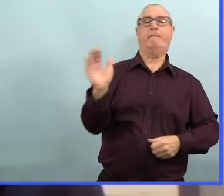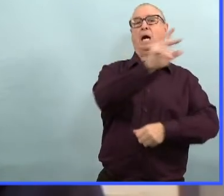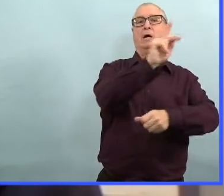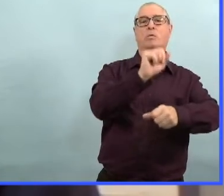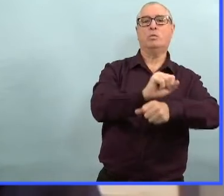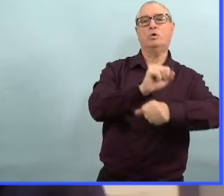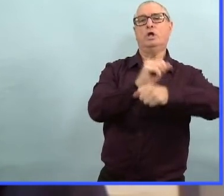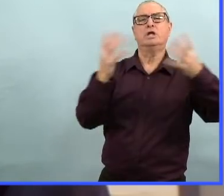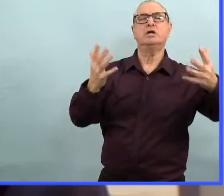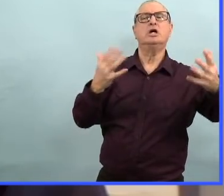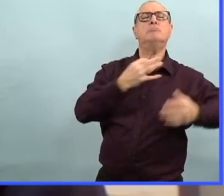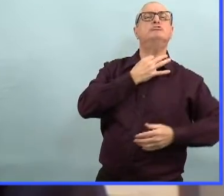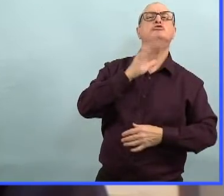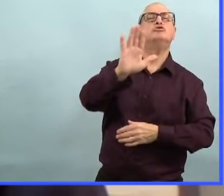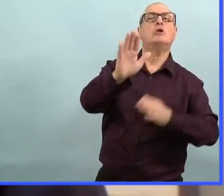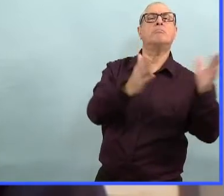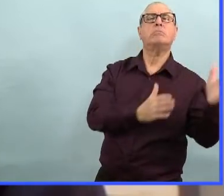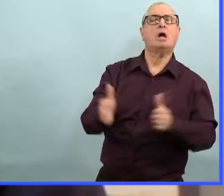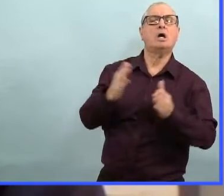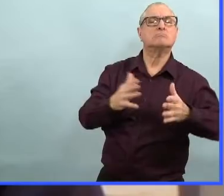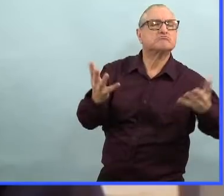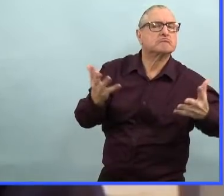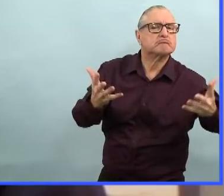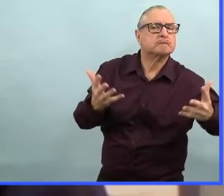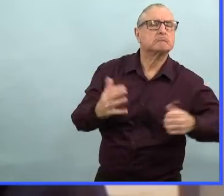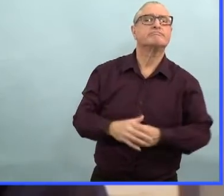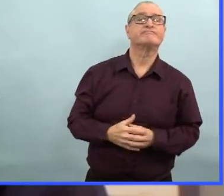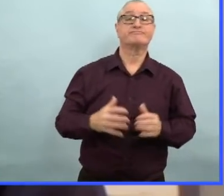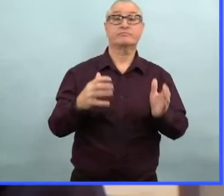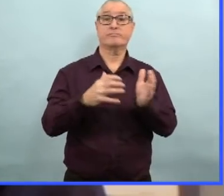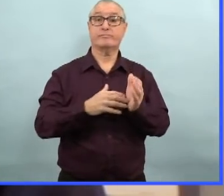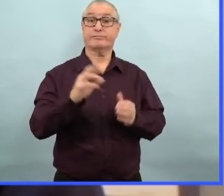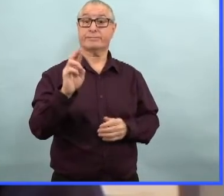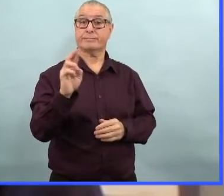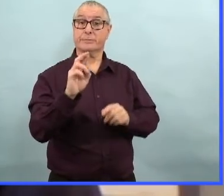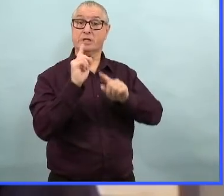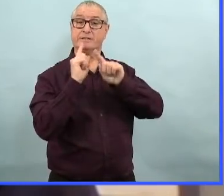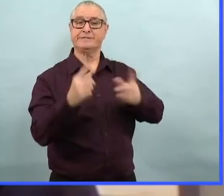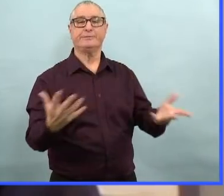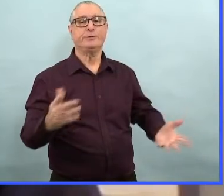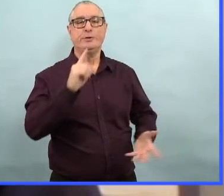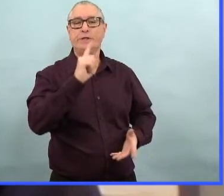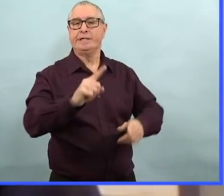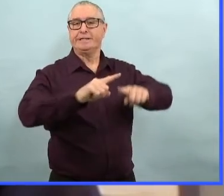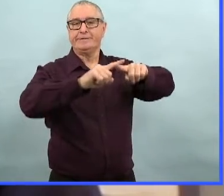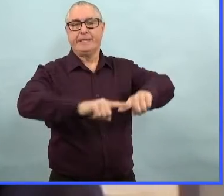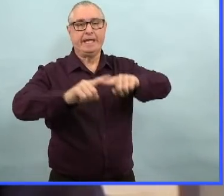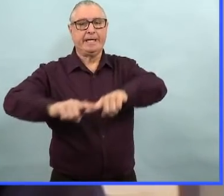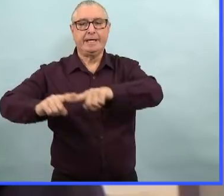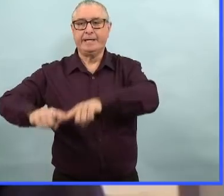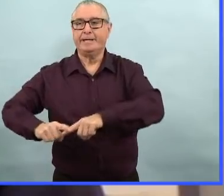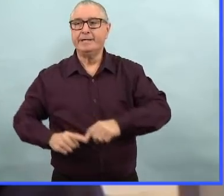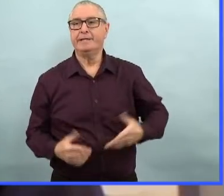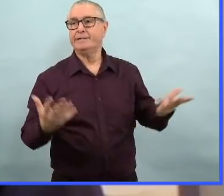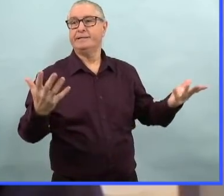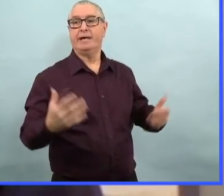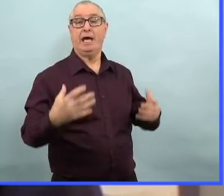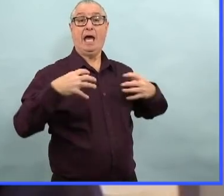you know one uh healthcare workers who have a respiratory illness that are test